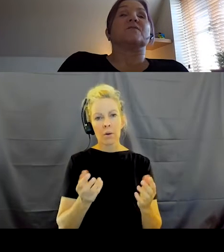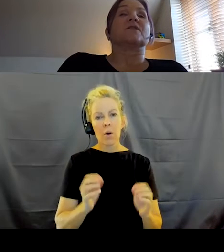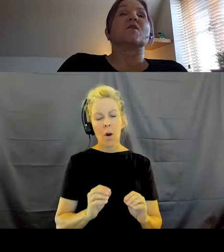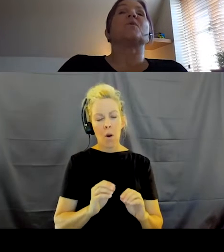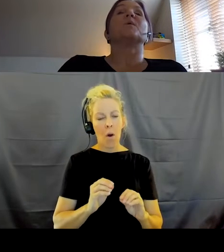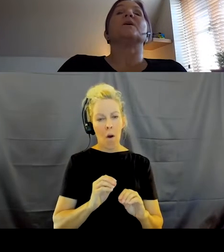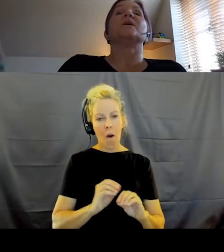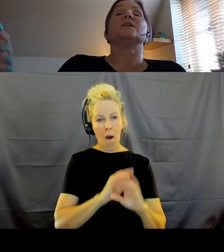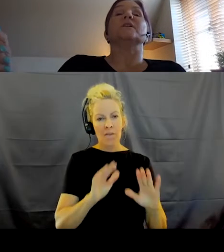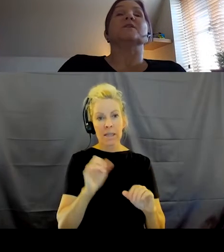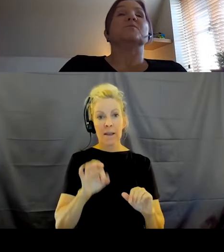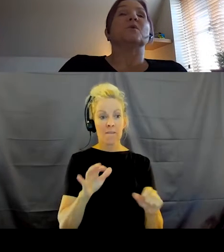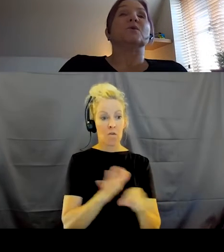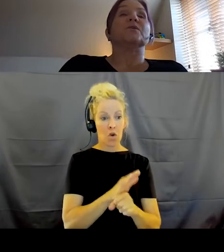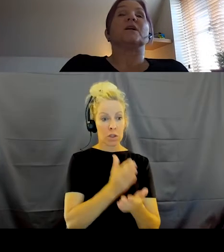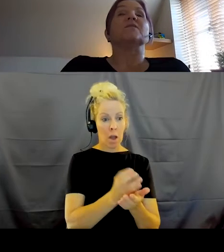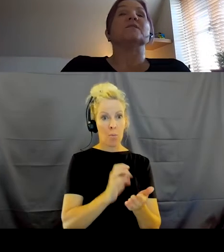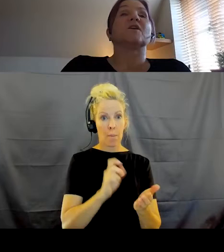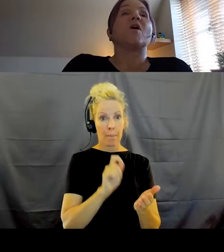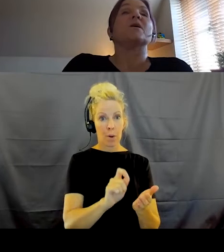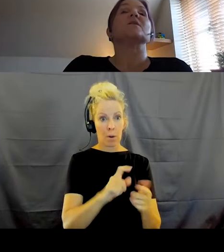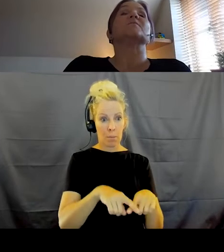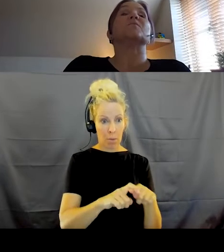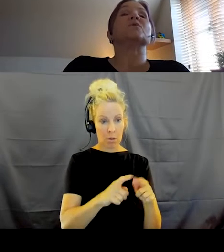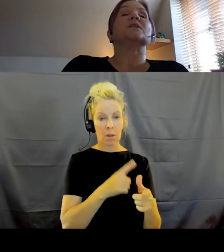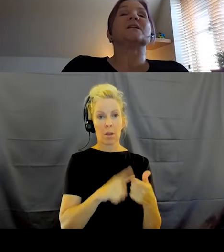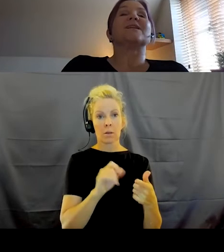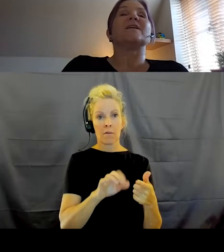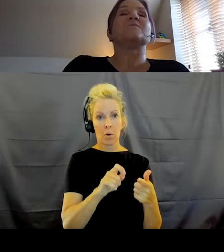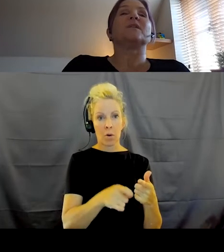a full's or a period, you need to pause. And if it is a comma pause a little less,